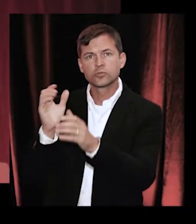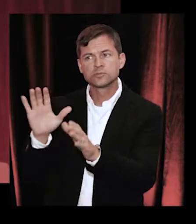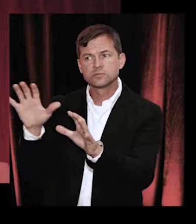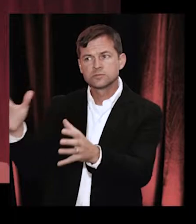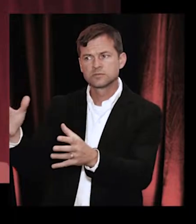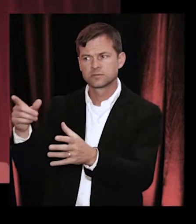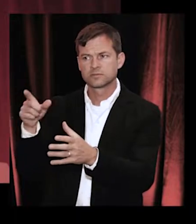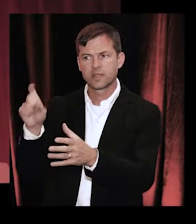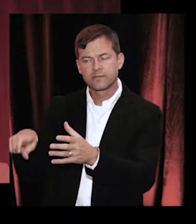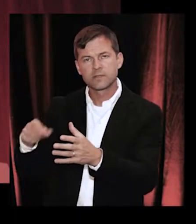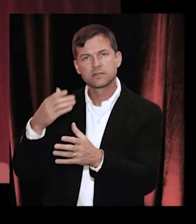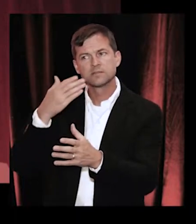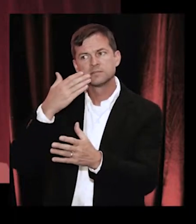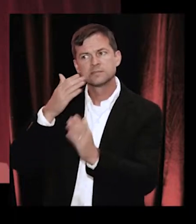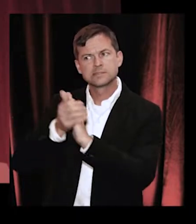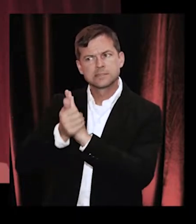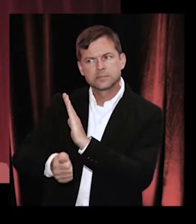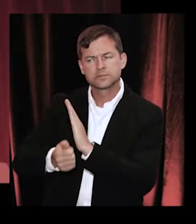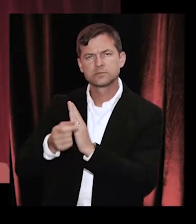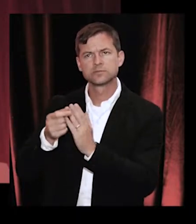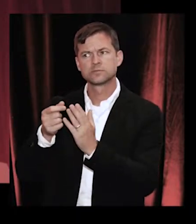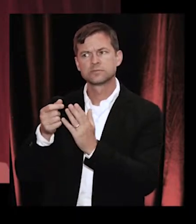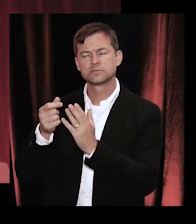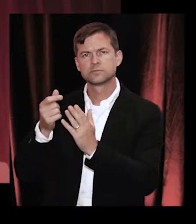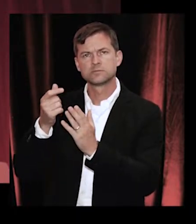And I'd say we've got the hardest working folks in the country.